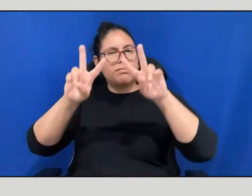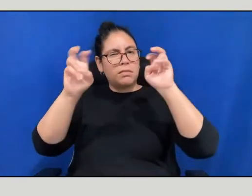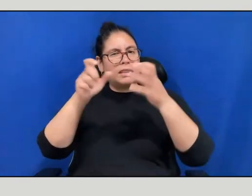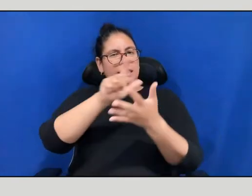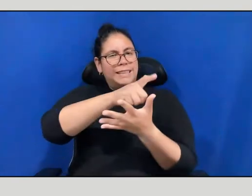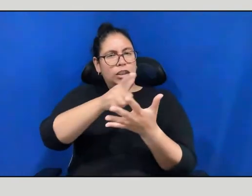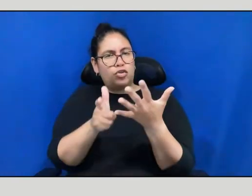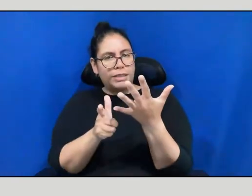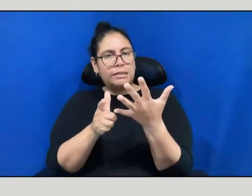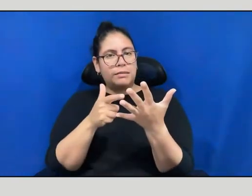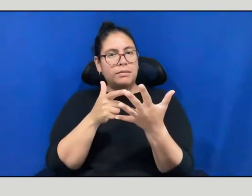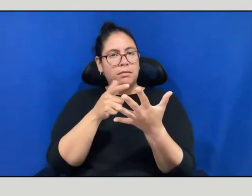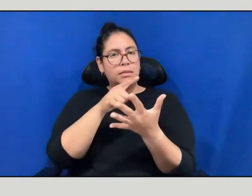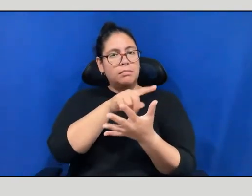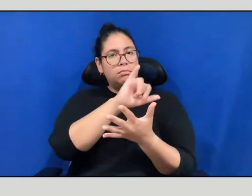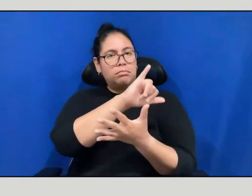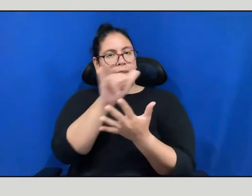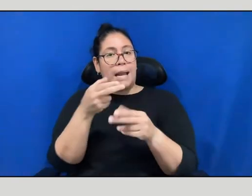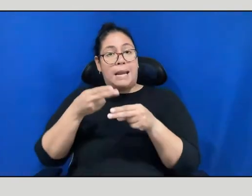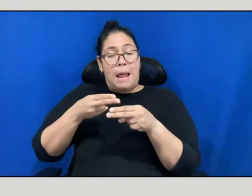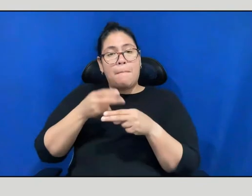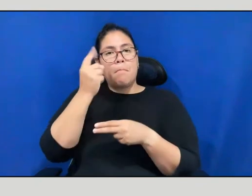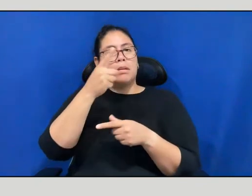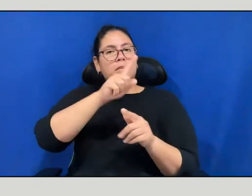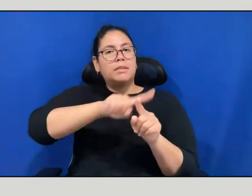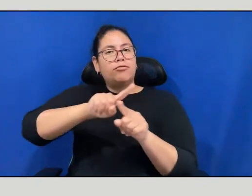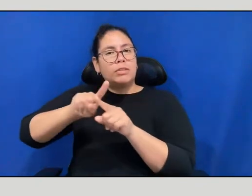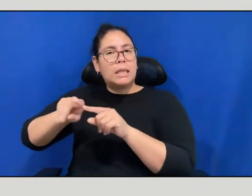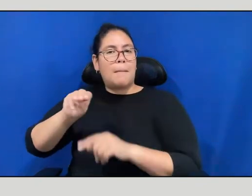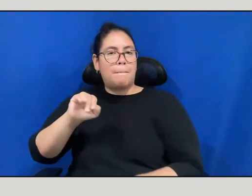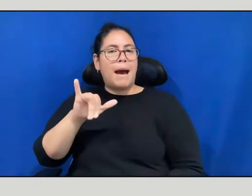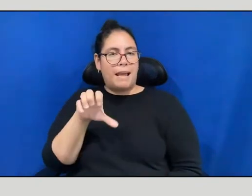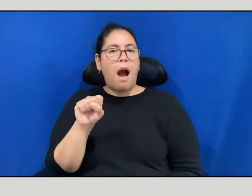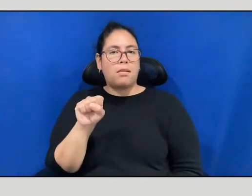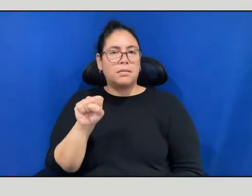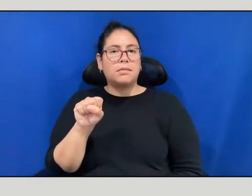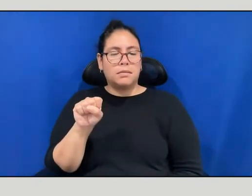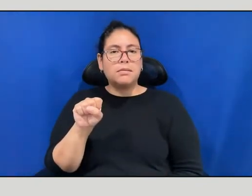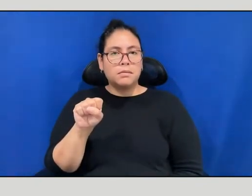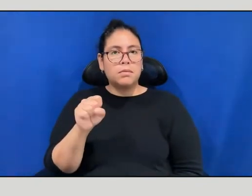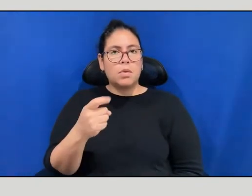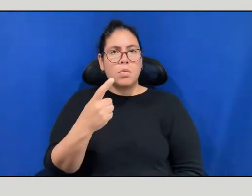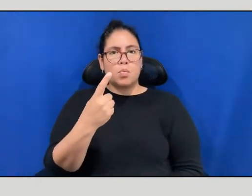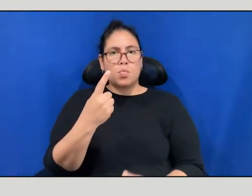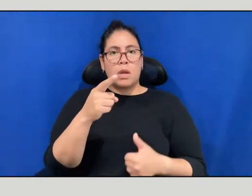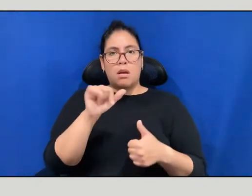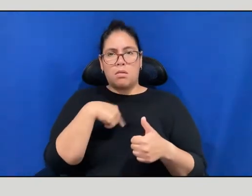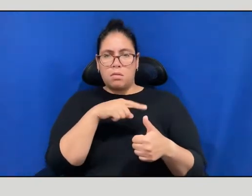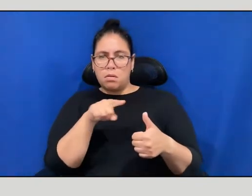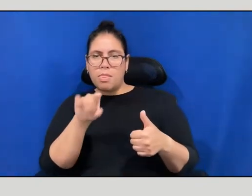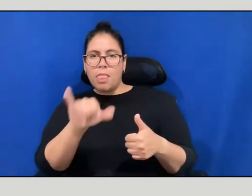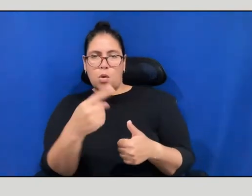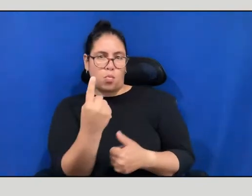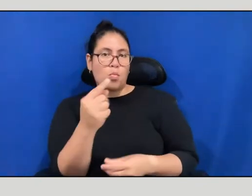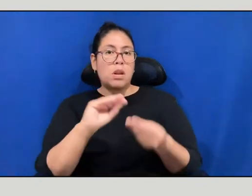that the hurricane passed. This is the one, two, three, four one, yeah, and it's called "Maria de los Sustentos,"